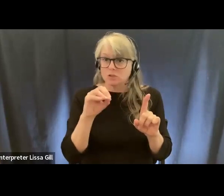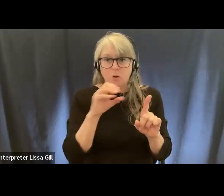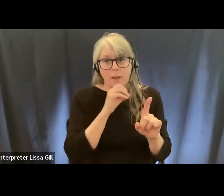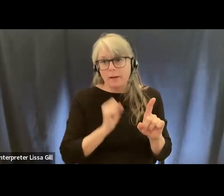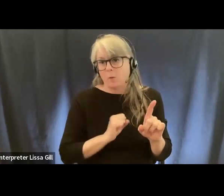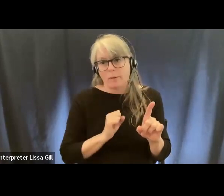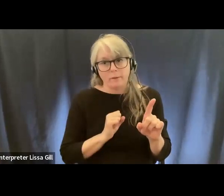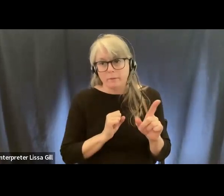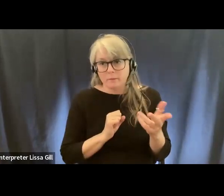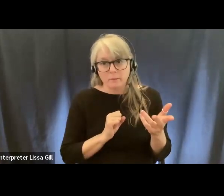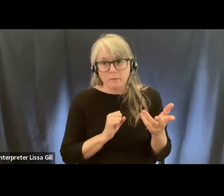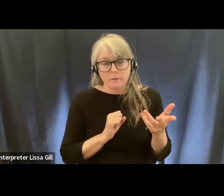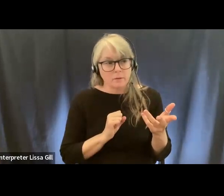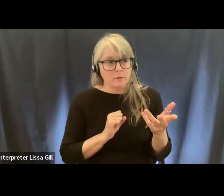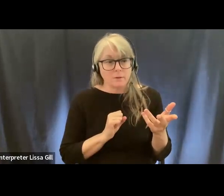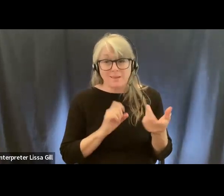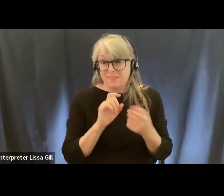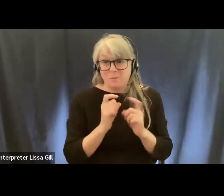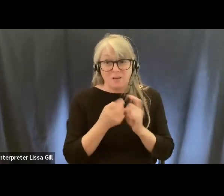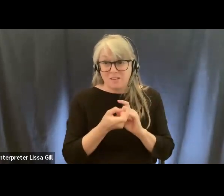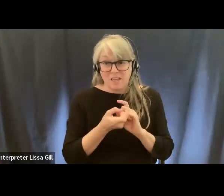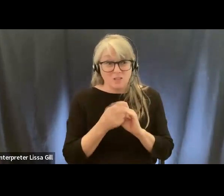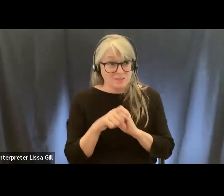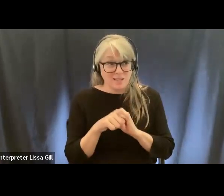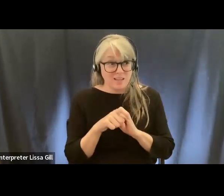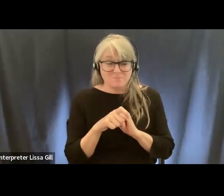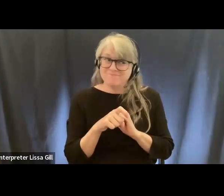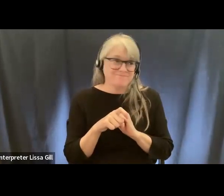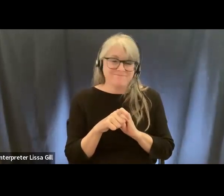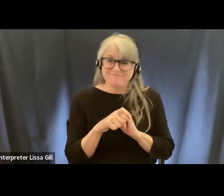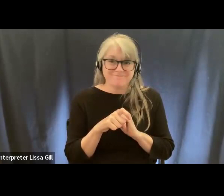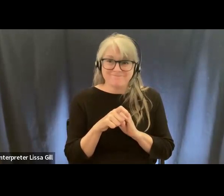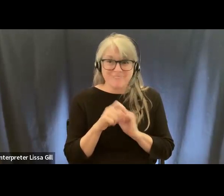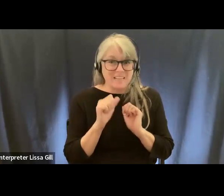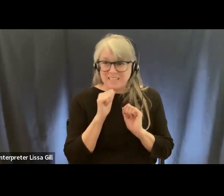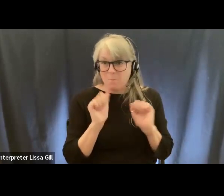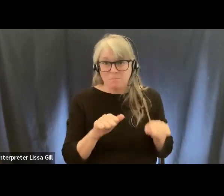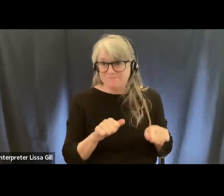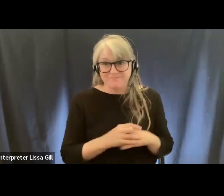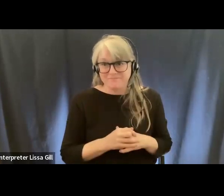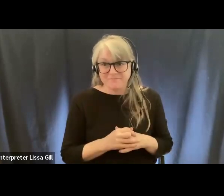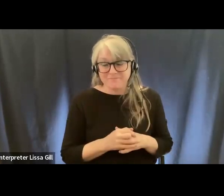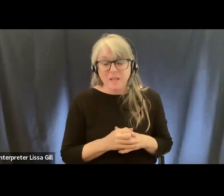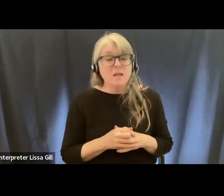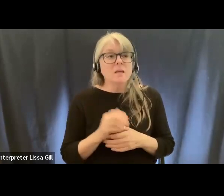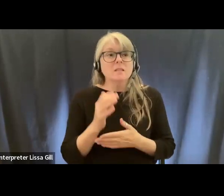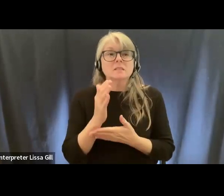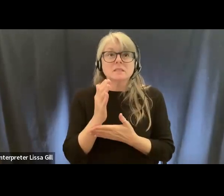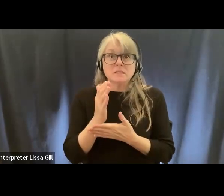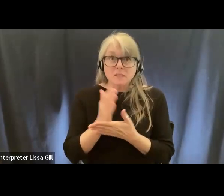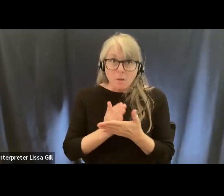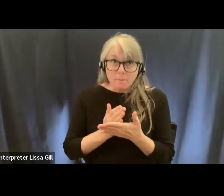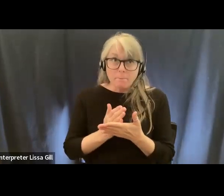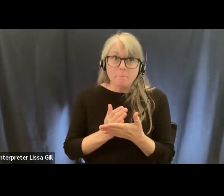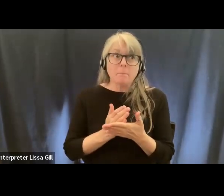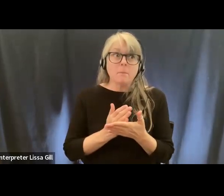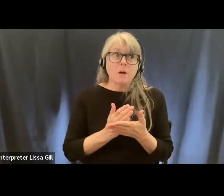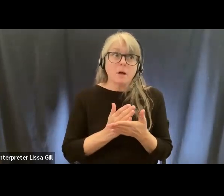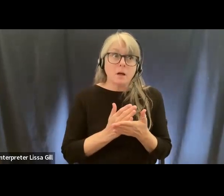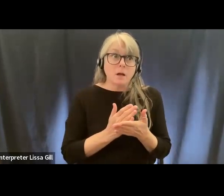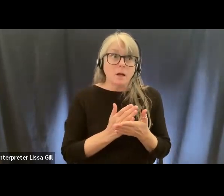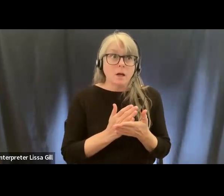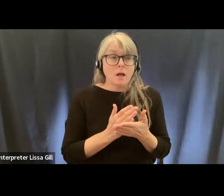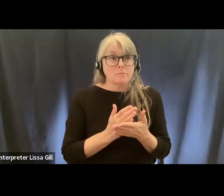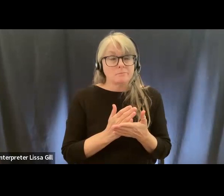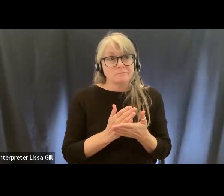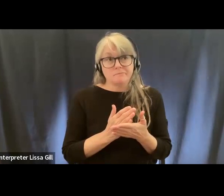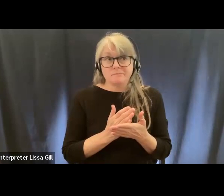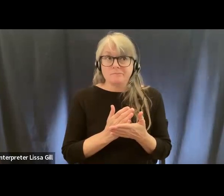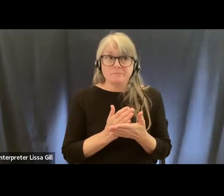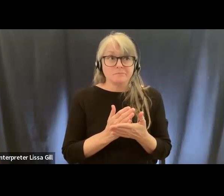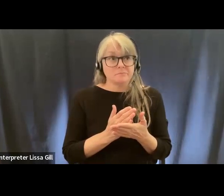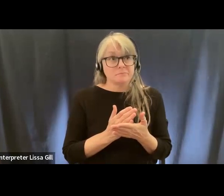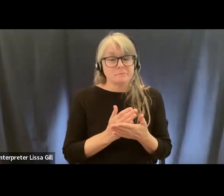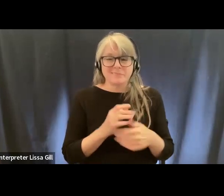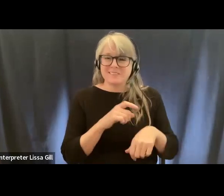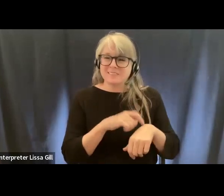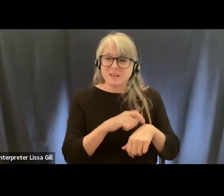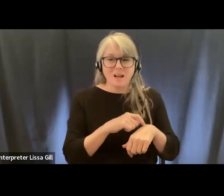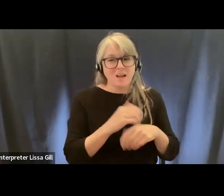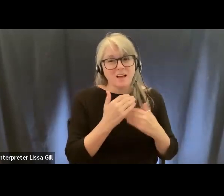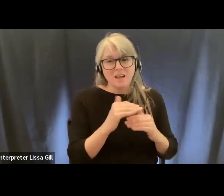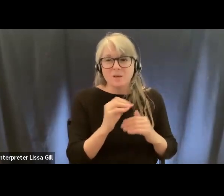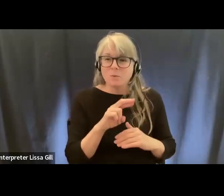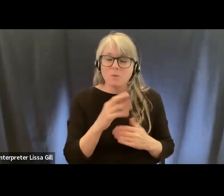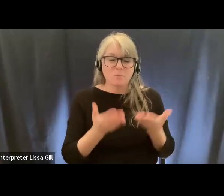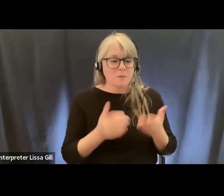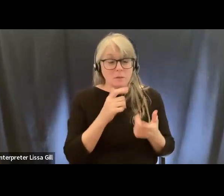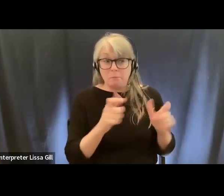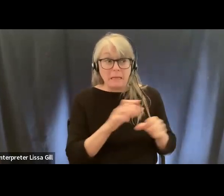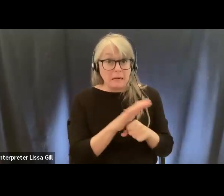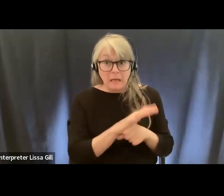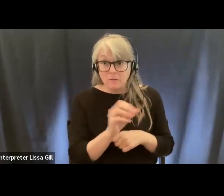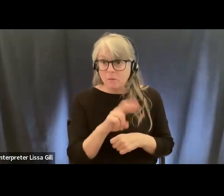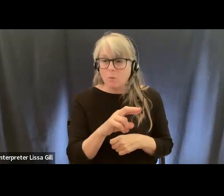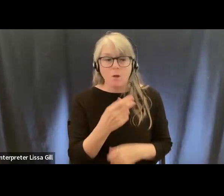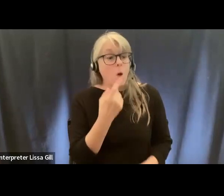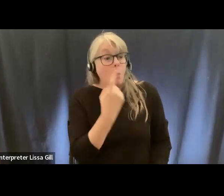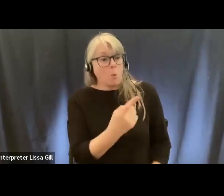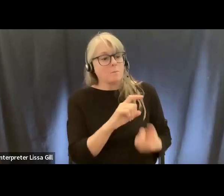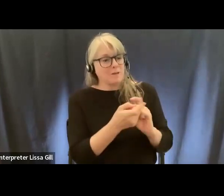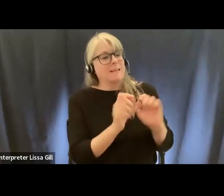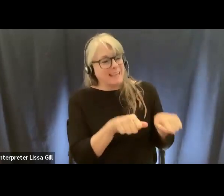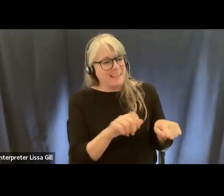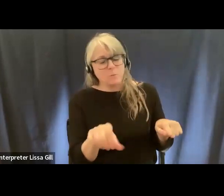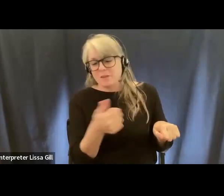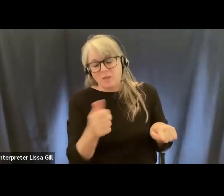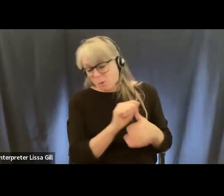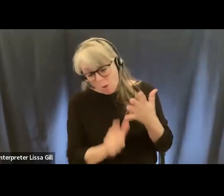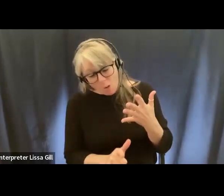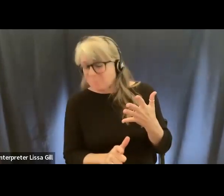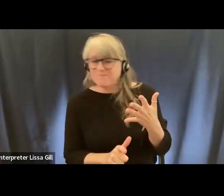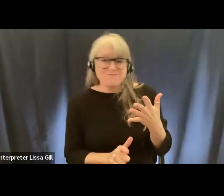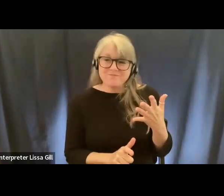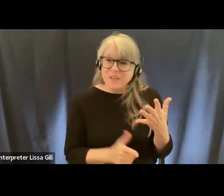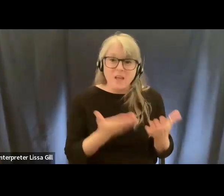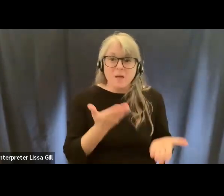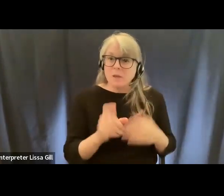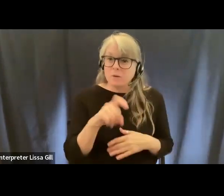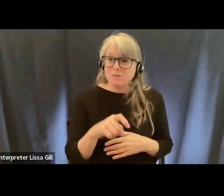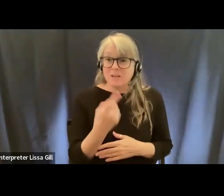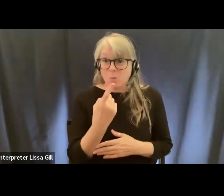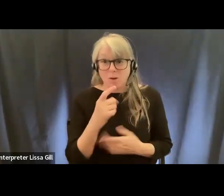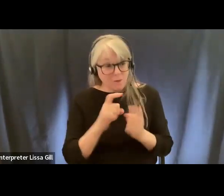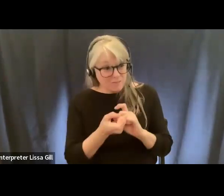There are some that, you know, per time constraints or they're maybe not big enough or maybe they can make one modification but they can't make all the modifications and you may need one of the modifications that can't be made.